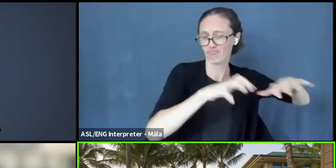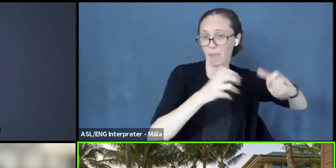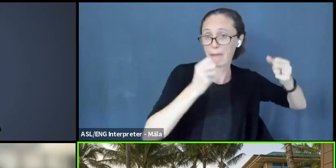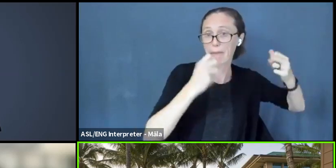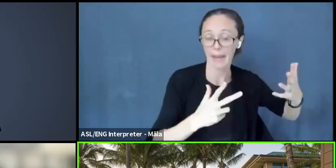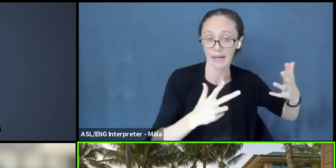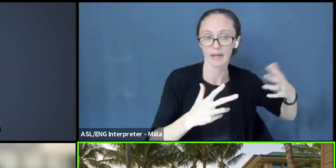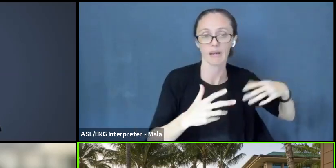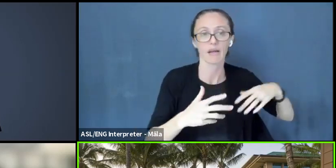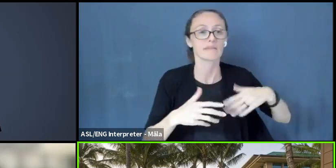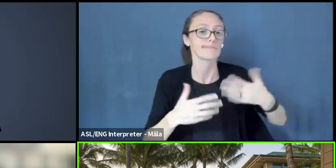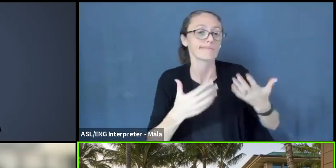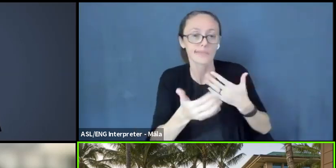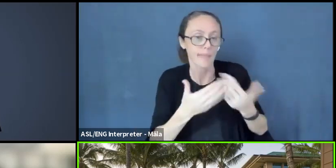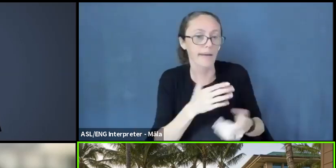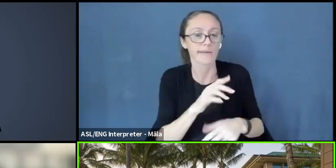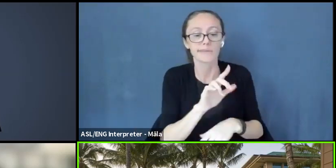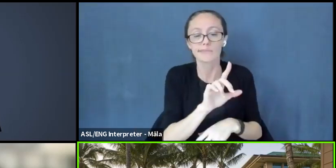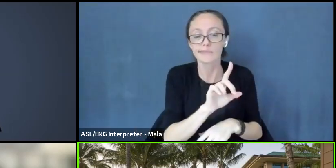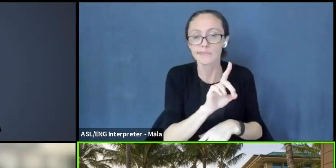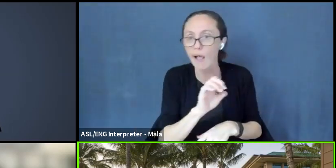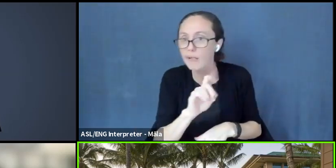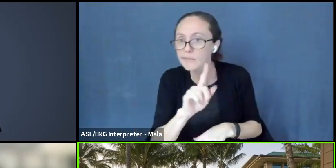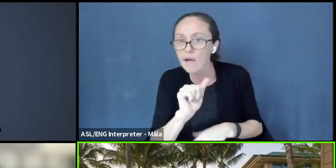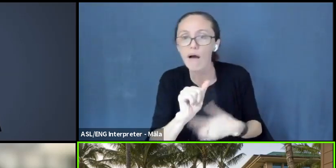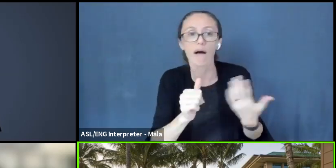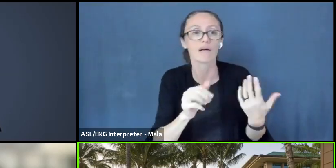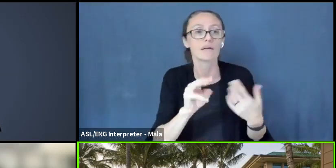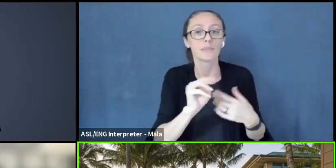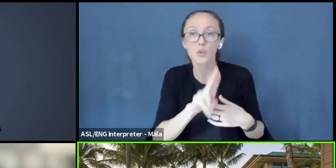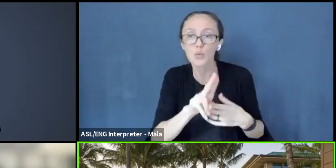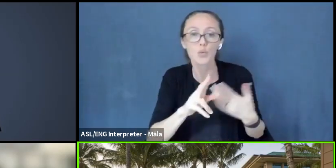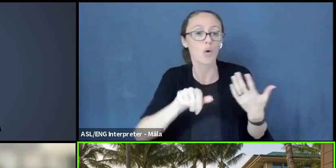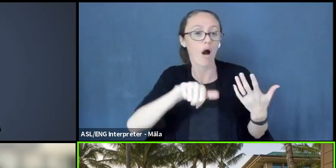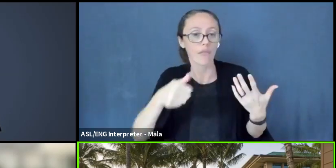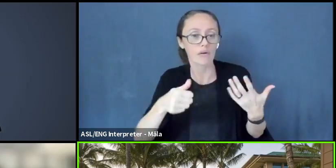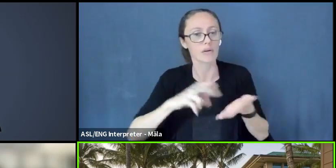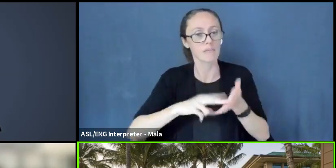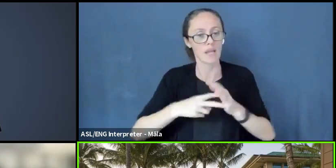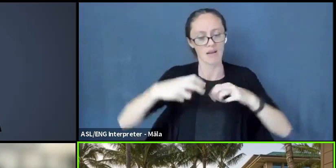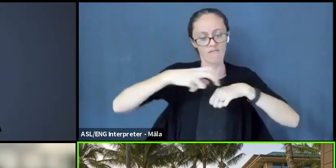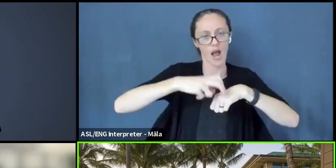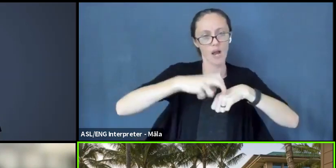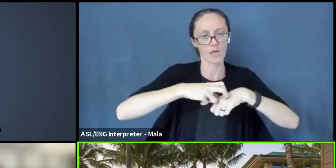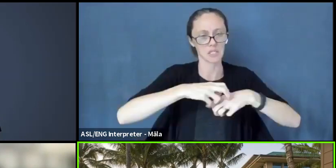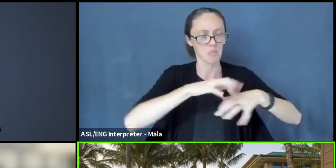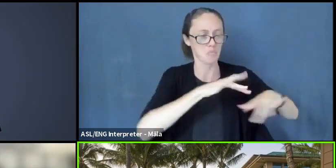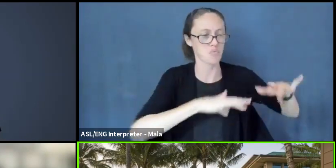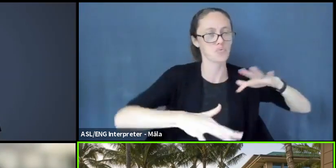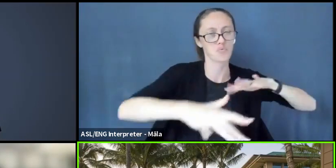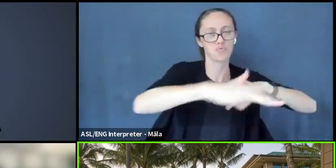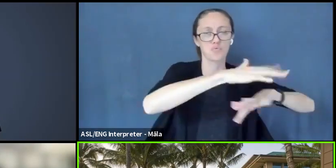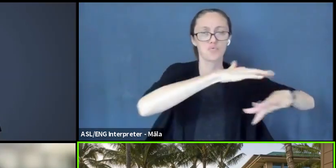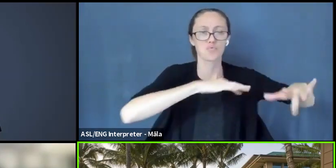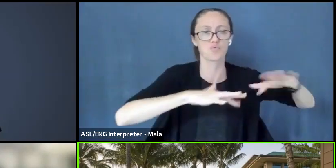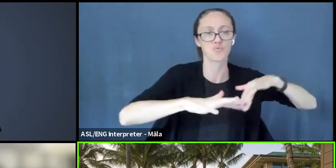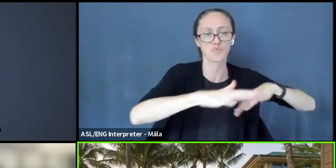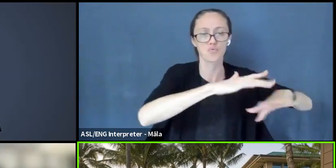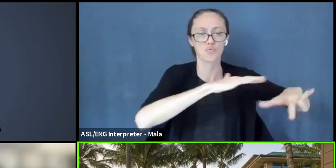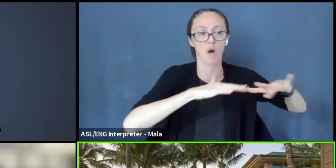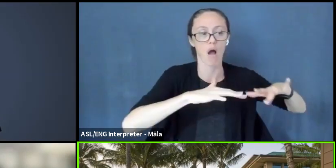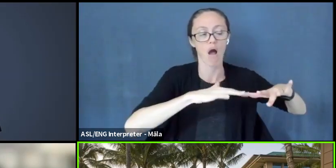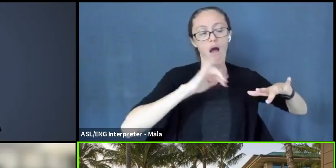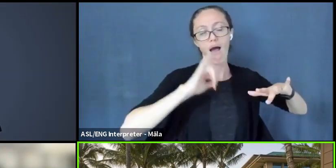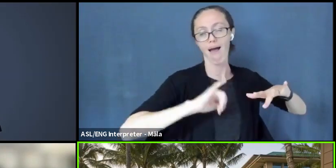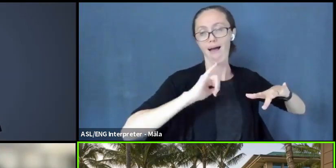it allows the virus to hang out long enough in humans to learn how to evade the immune